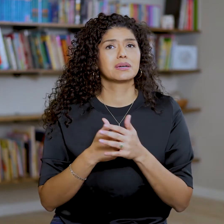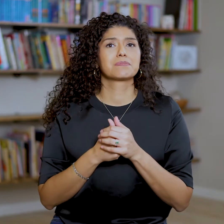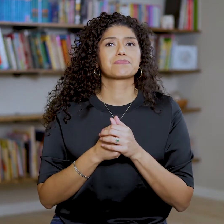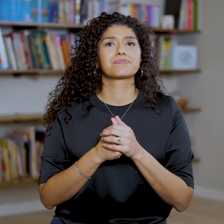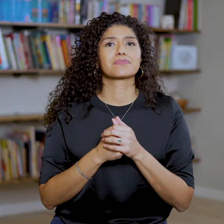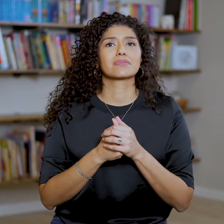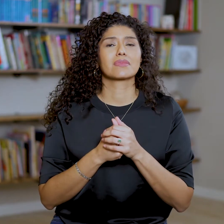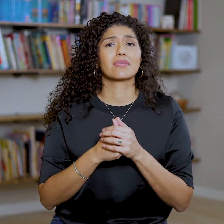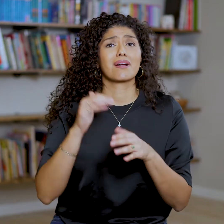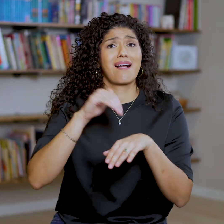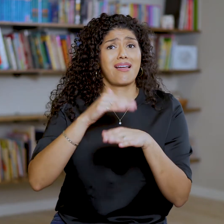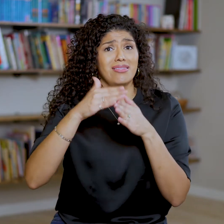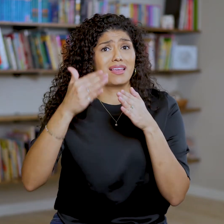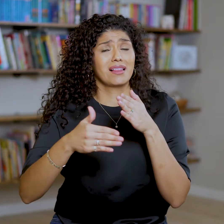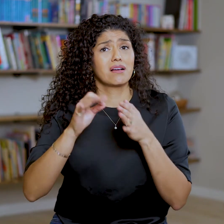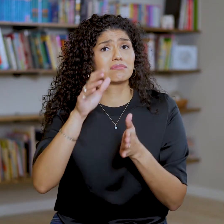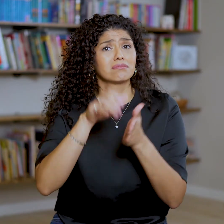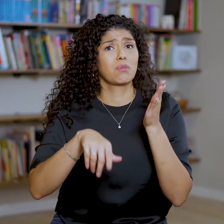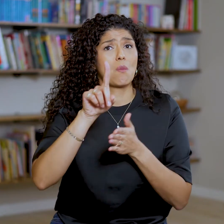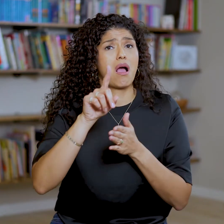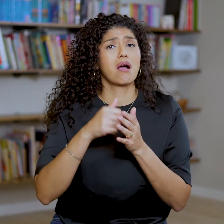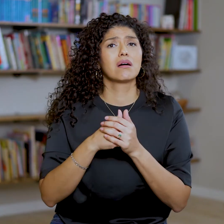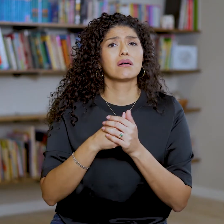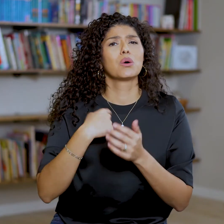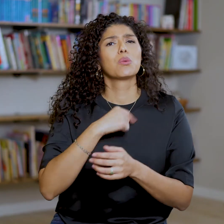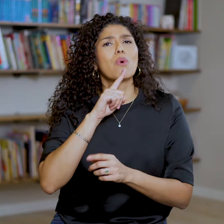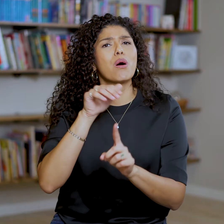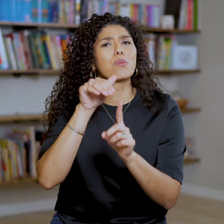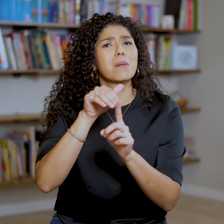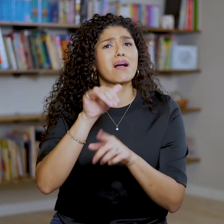At the end of chapter 1 we’re reminded that,